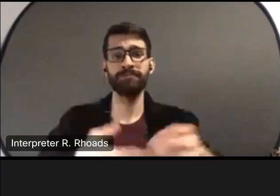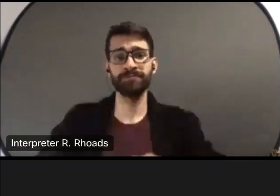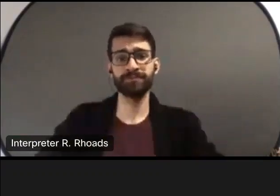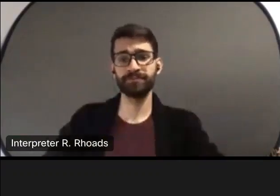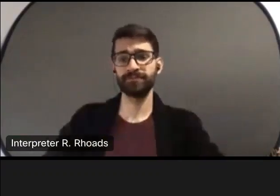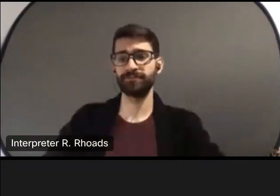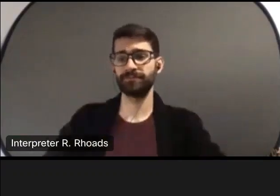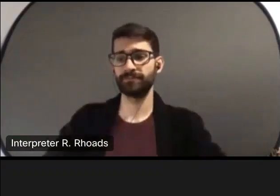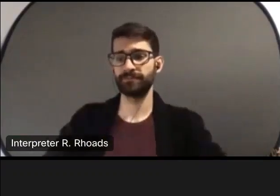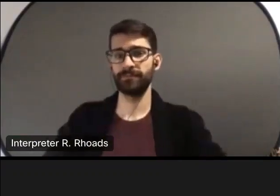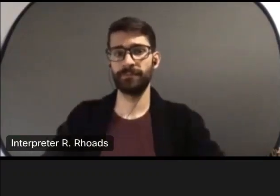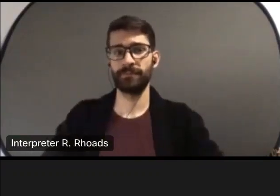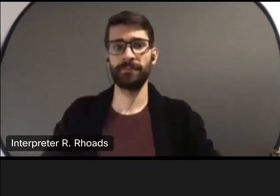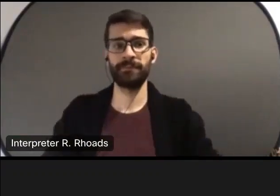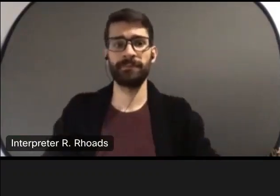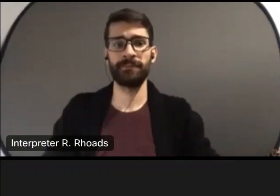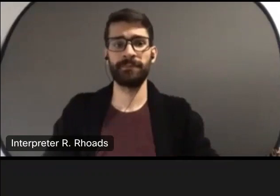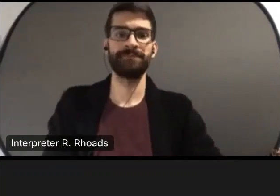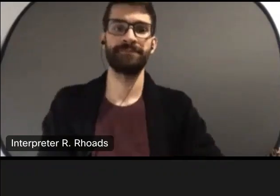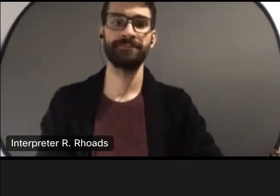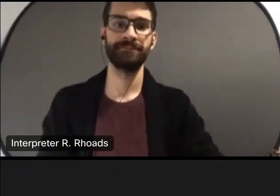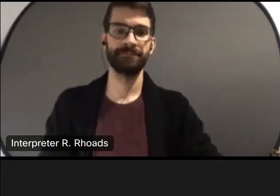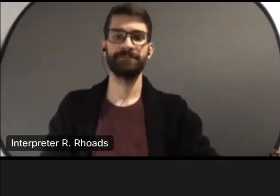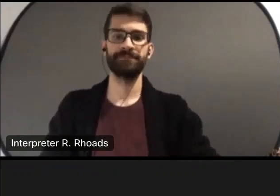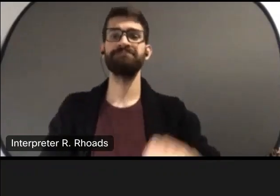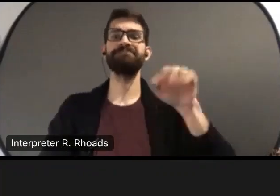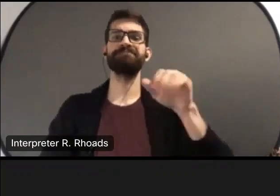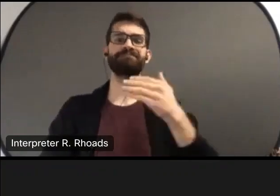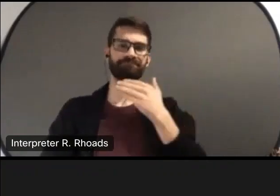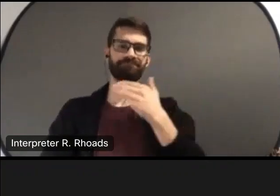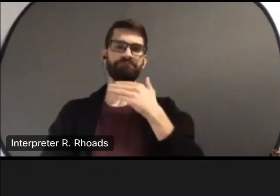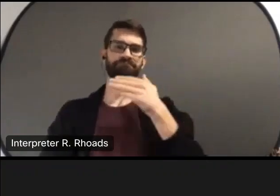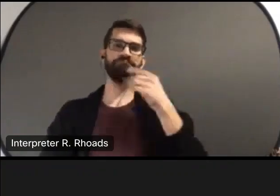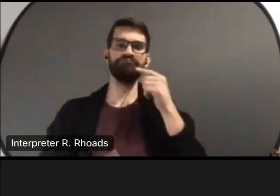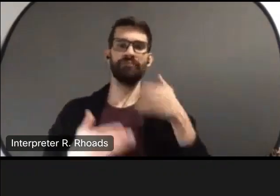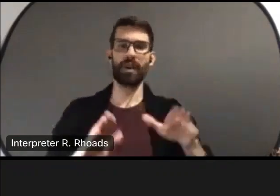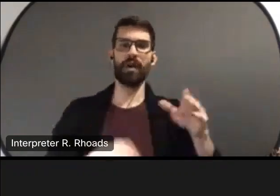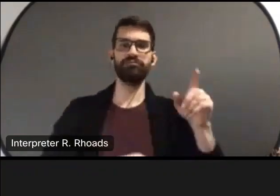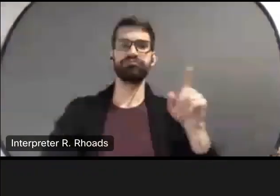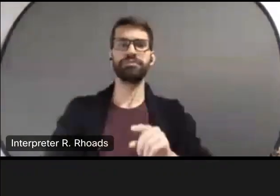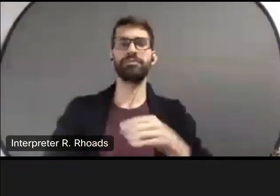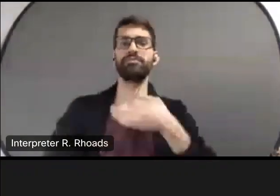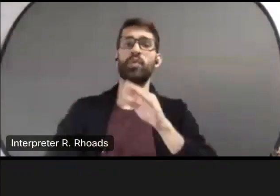(Wray) Thanks for having this. My question, I think, this is going to be for Dawn. It's around